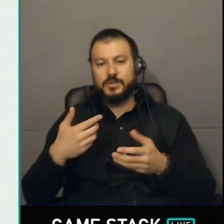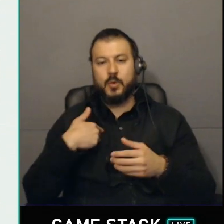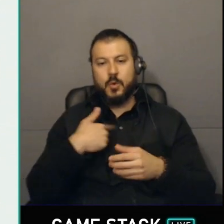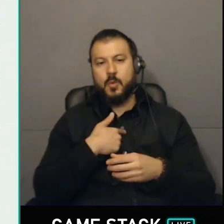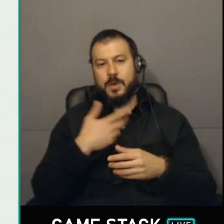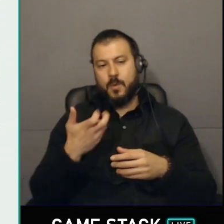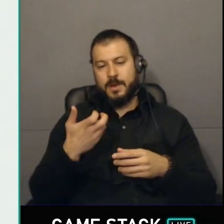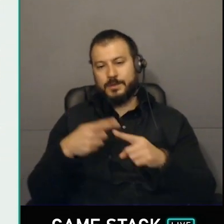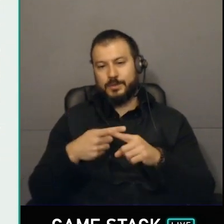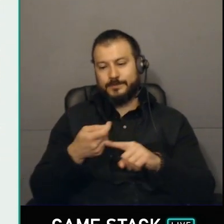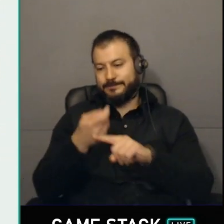small residuals.